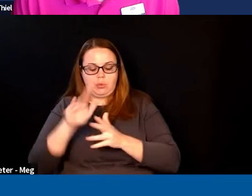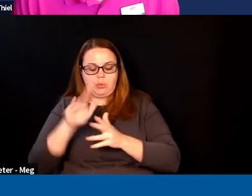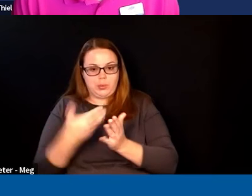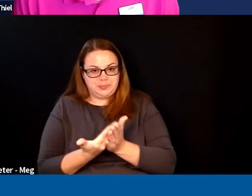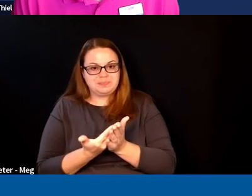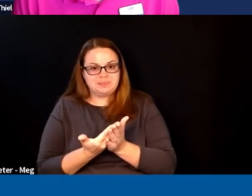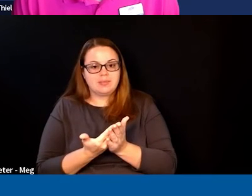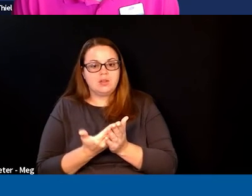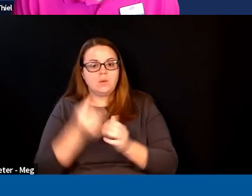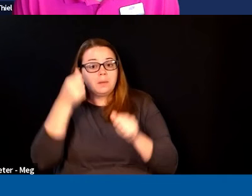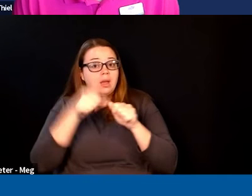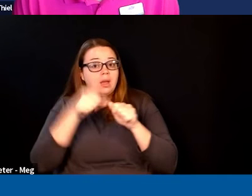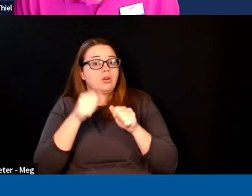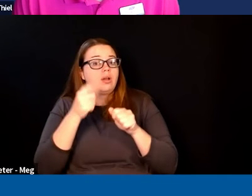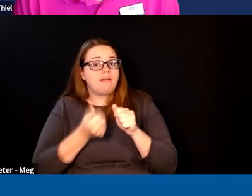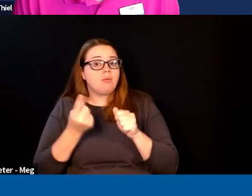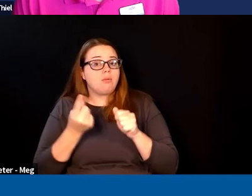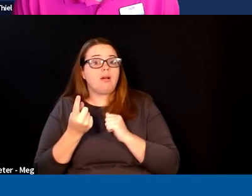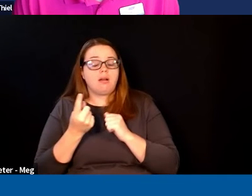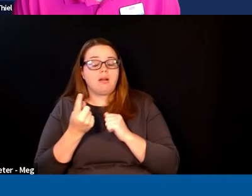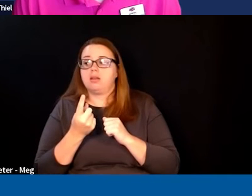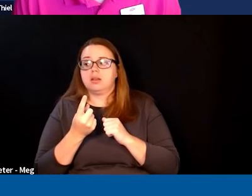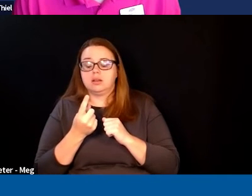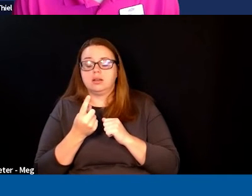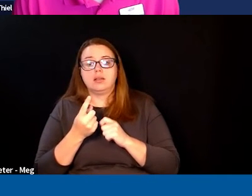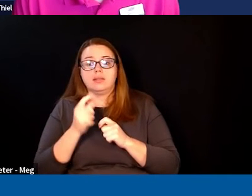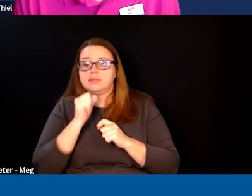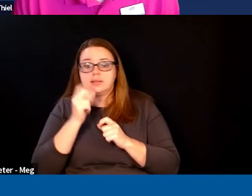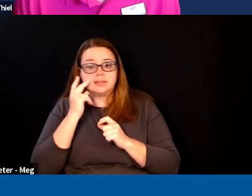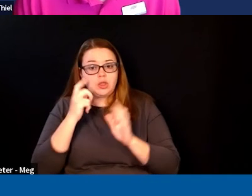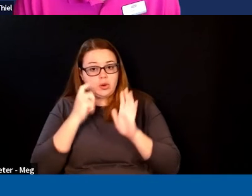Just a reminder for anybody that didn't see the notification before.